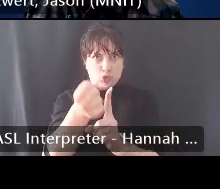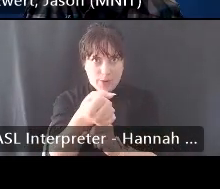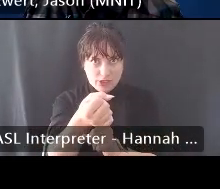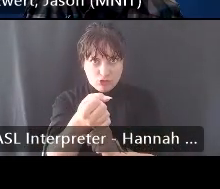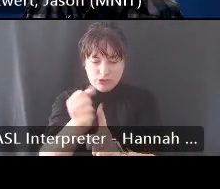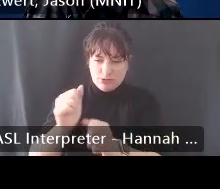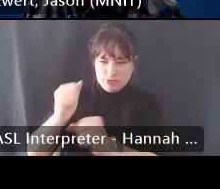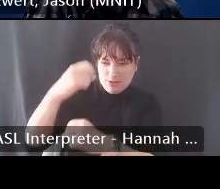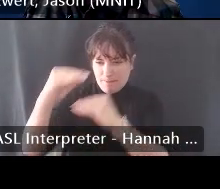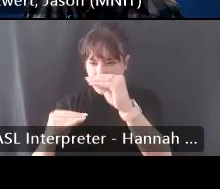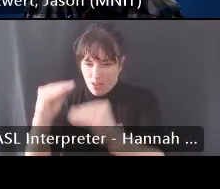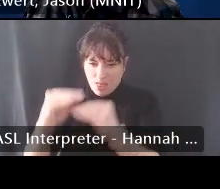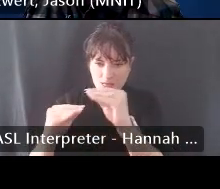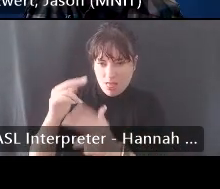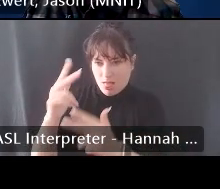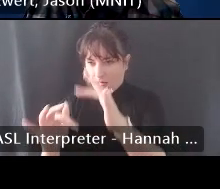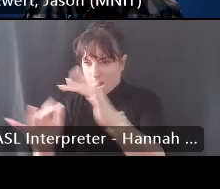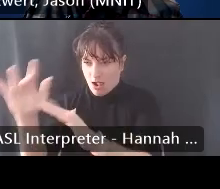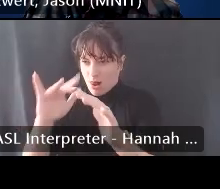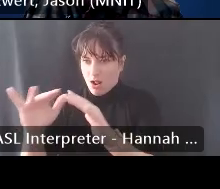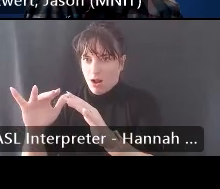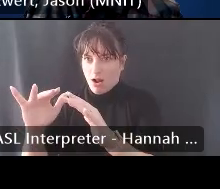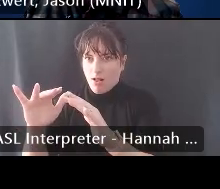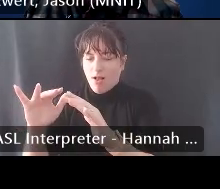that technology piece of software can come in